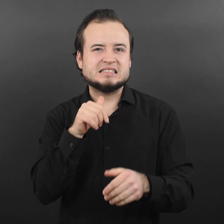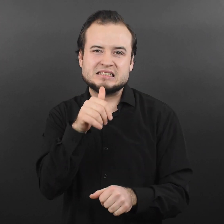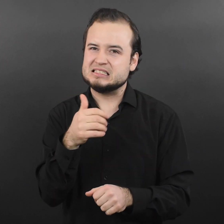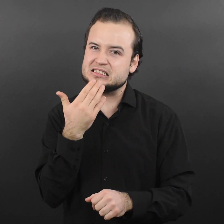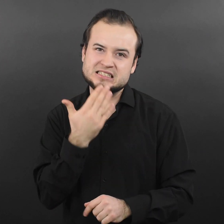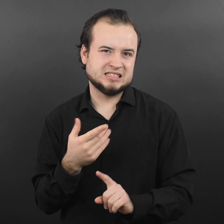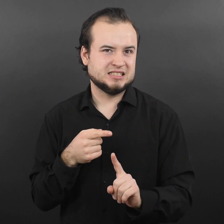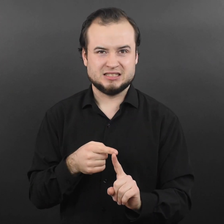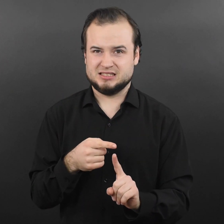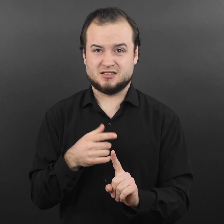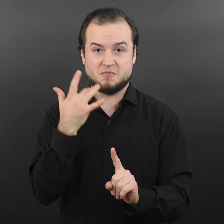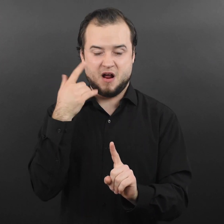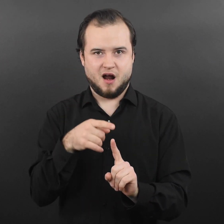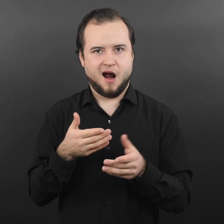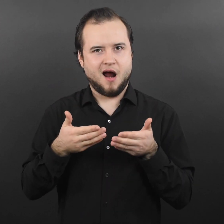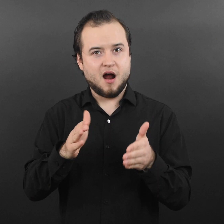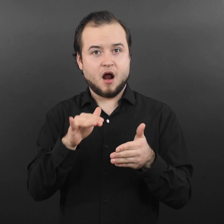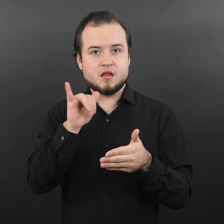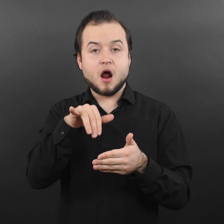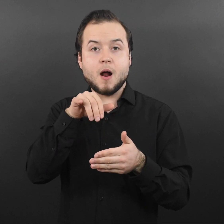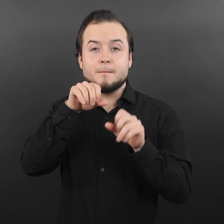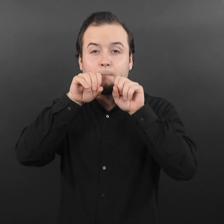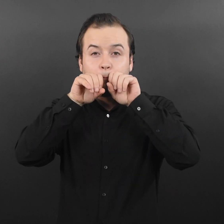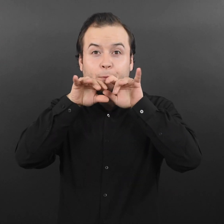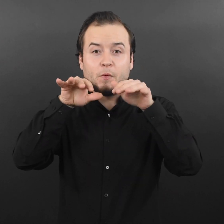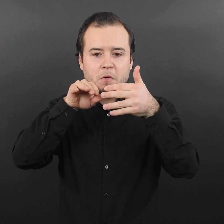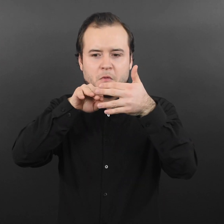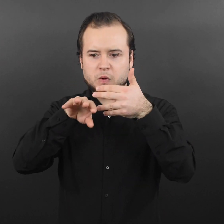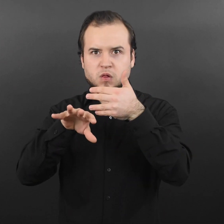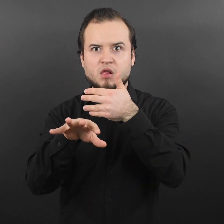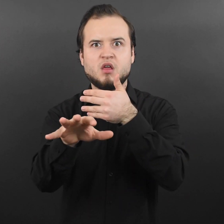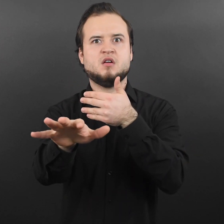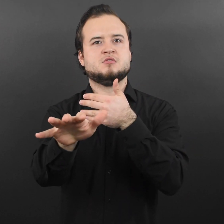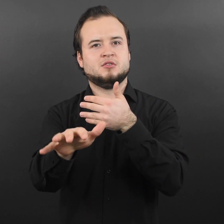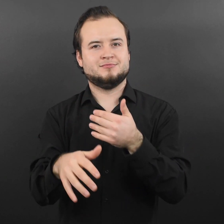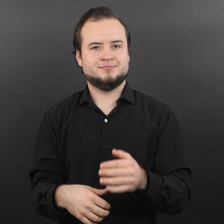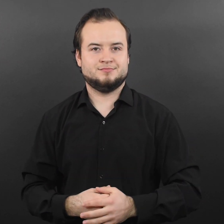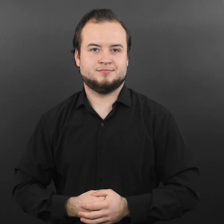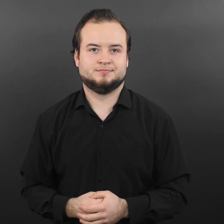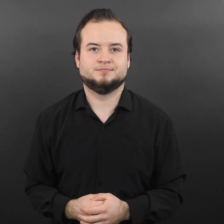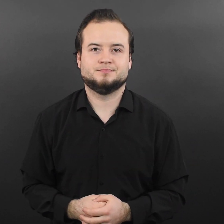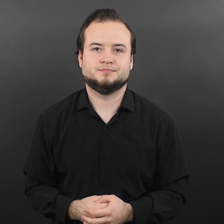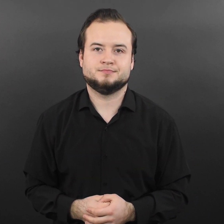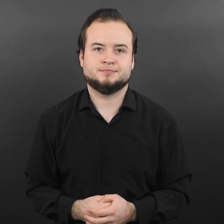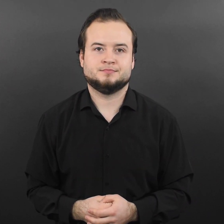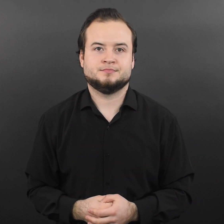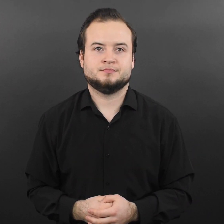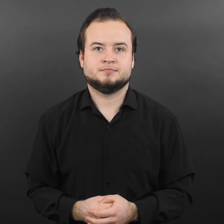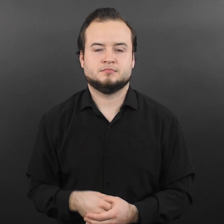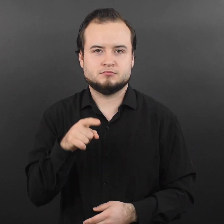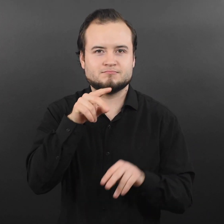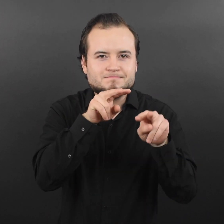or vents are NOT sufficient face coverings because they allow droplets to be released from the mask.